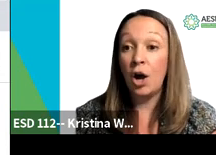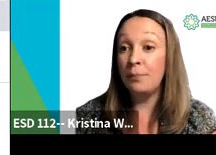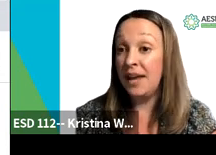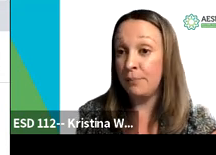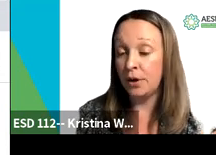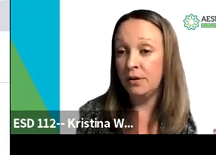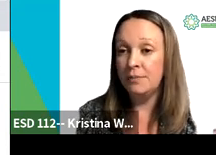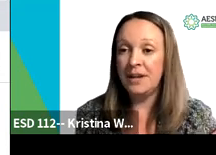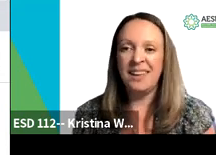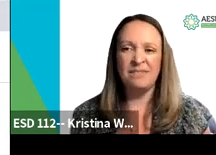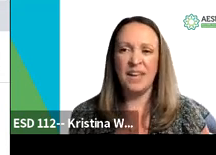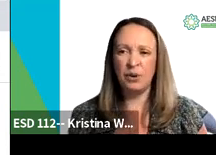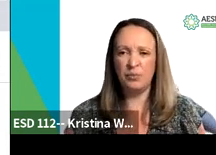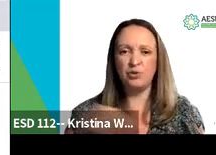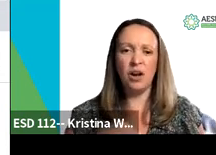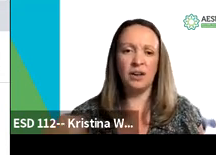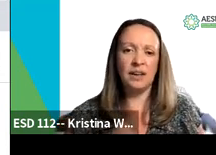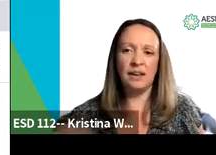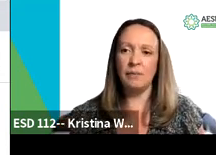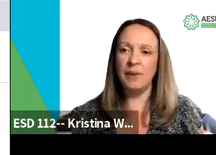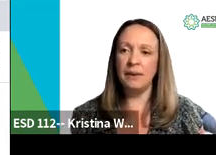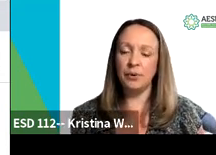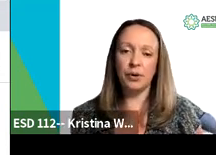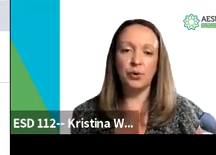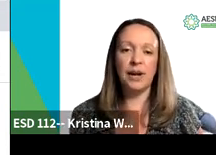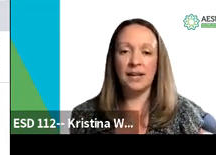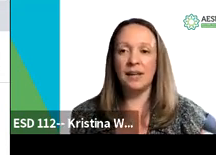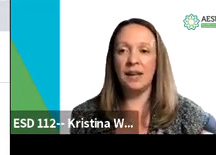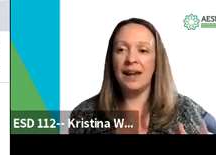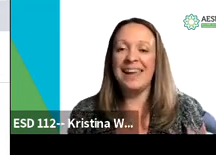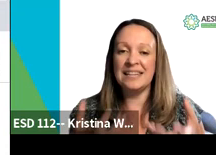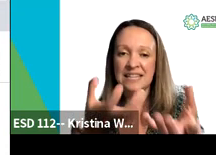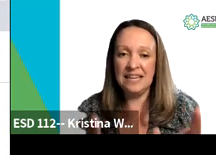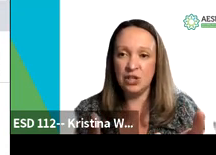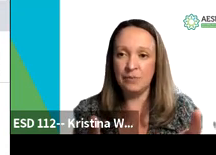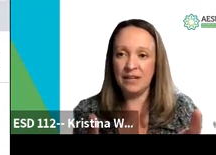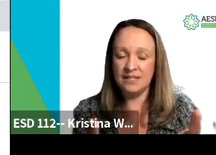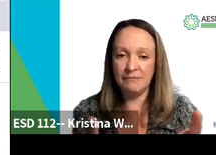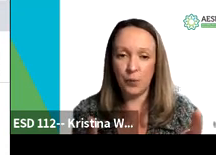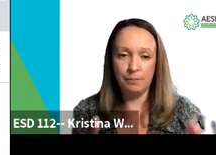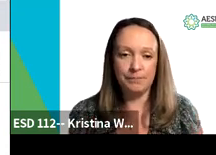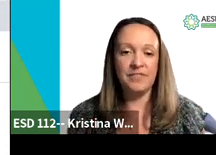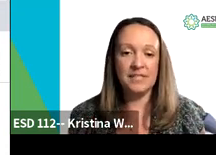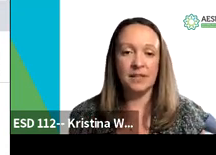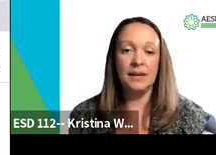ESD 112-- Kristina Wambold: On paper, meaning they would be drawing it out on paper, creating it and handing it to me in some form. Physically